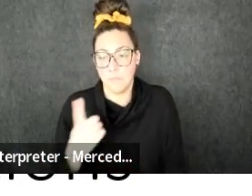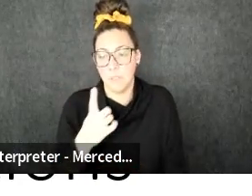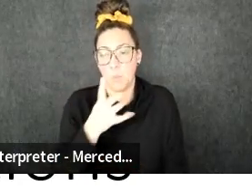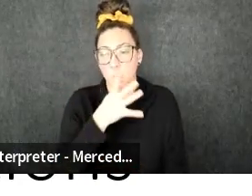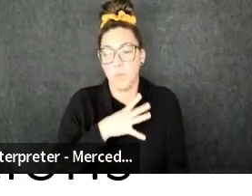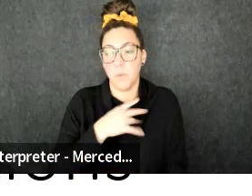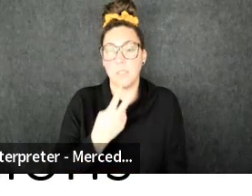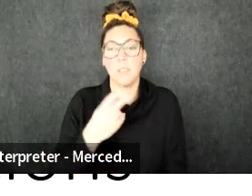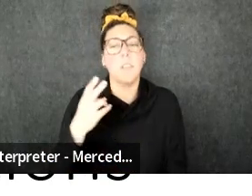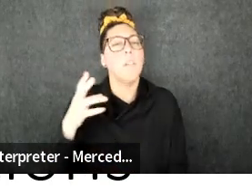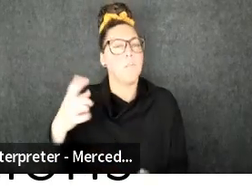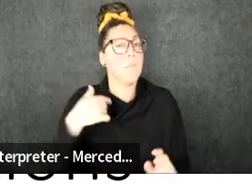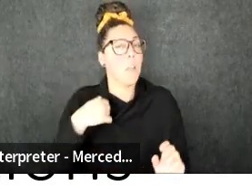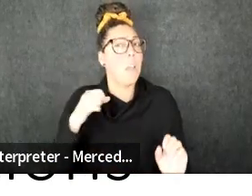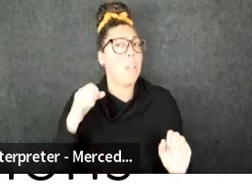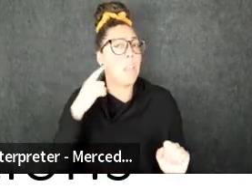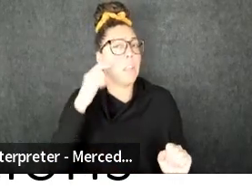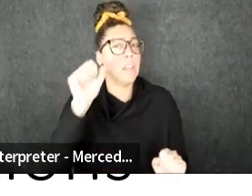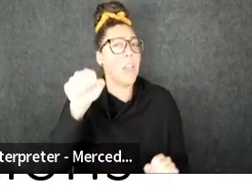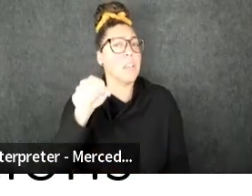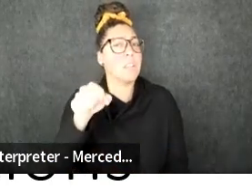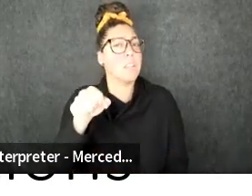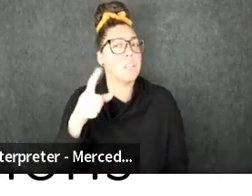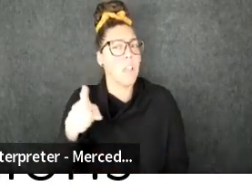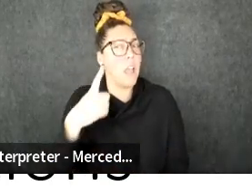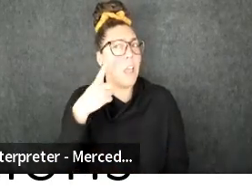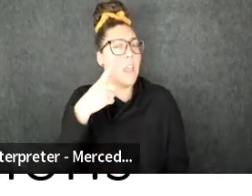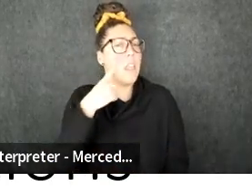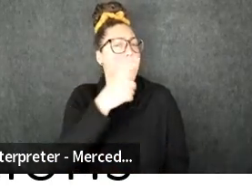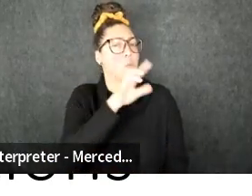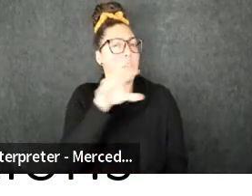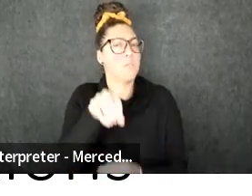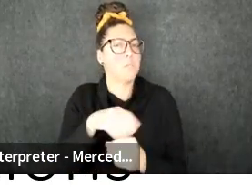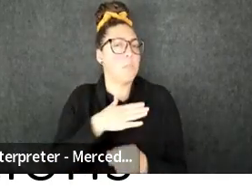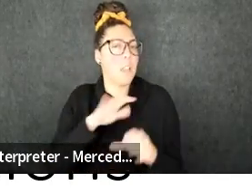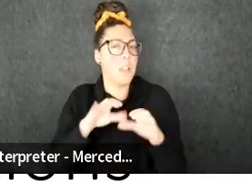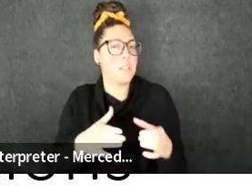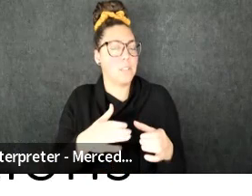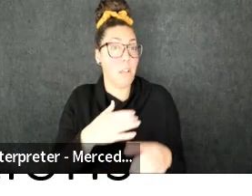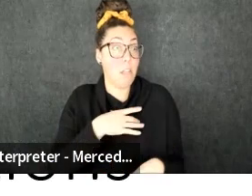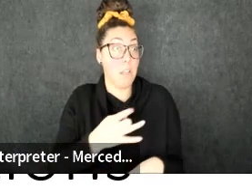I planned to incorporate some of this in my class. I really like the layout and the